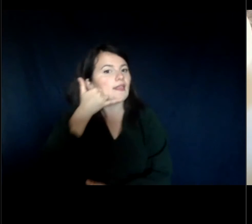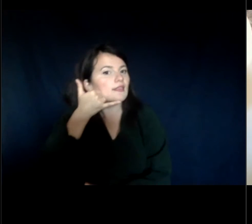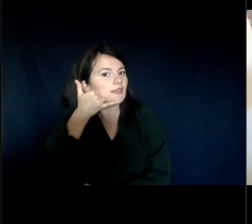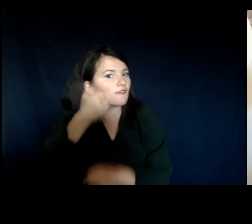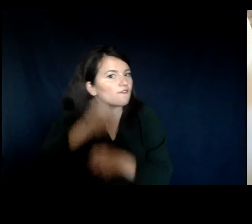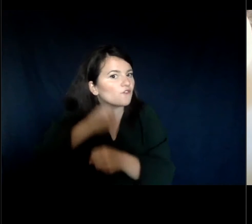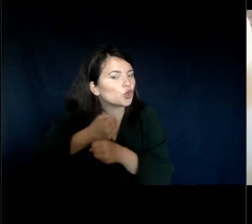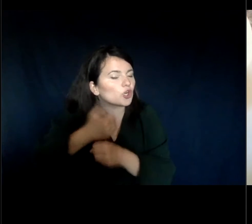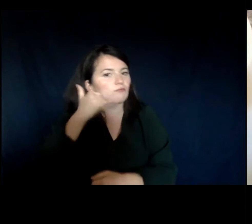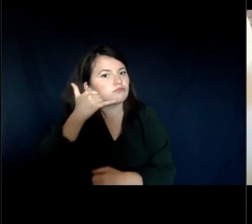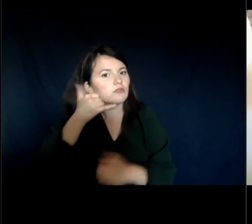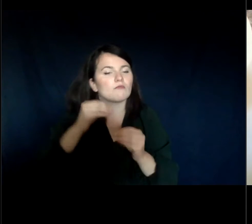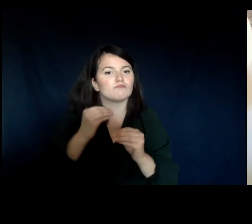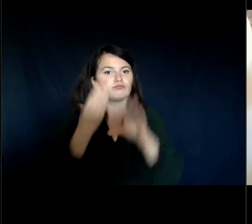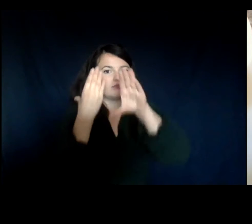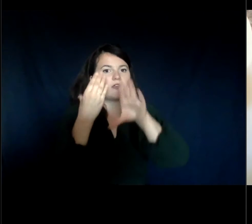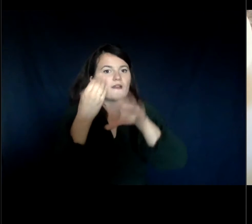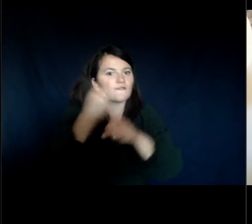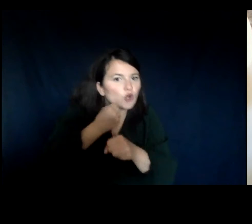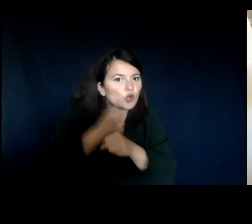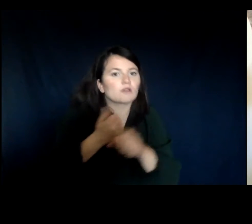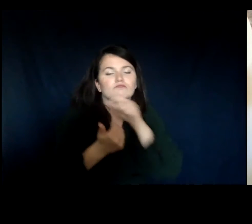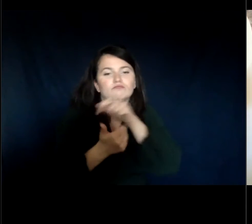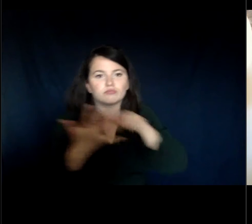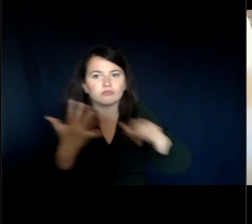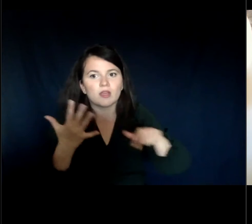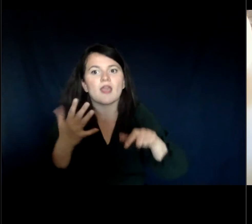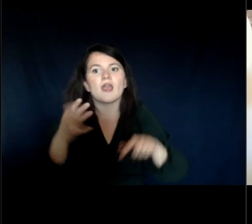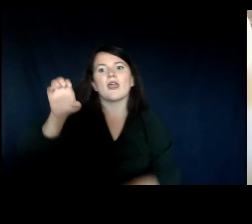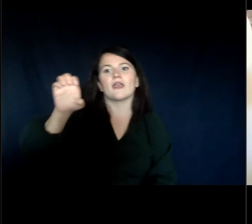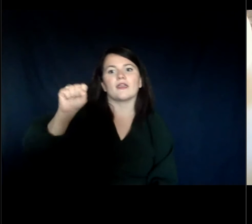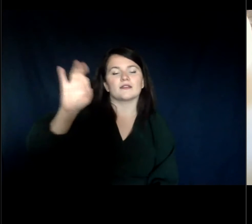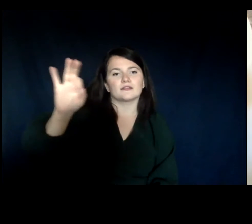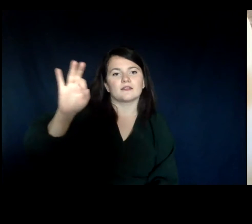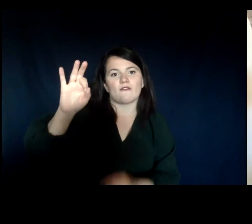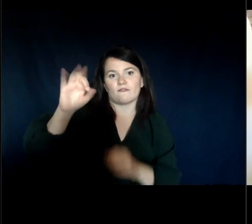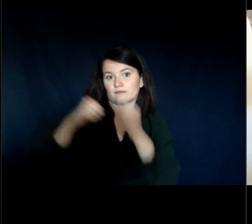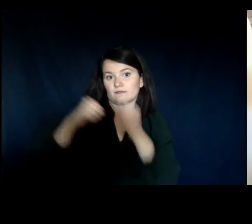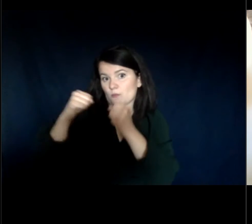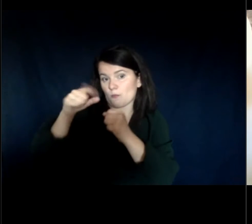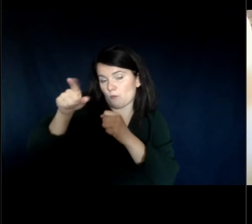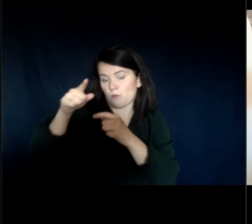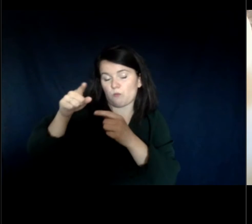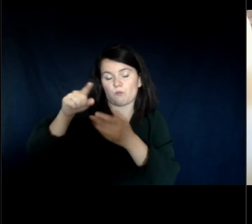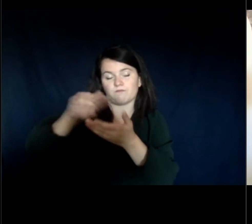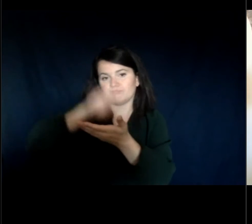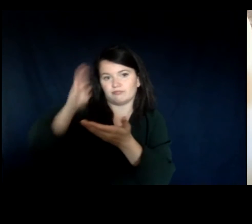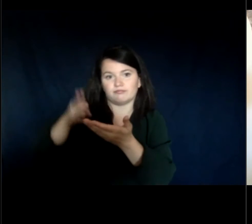to ESF programmes if eligible. Persons with disabilities are the last